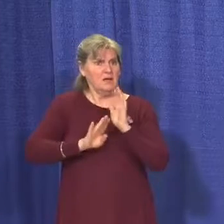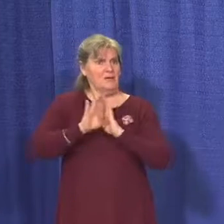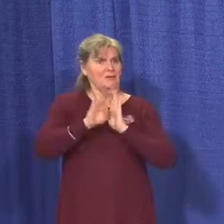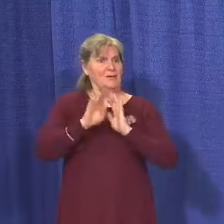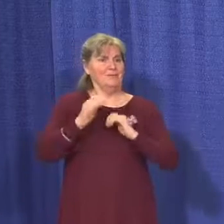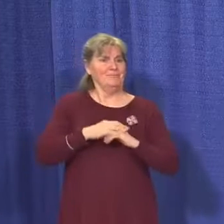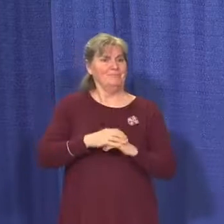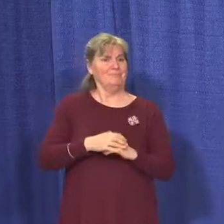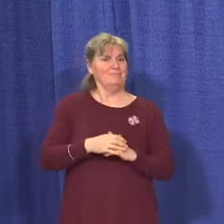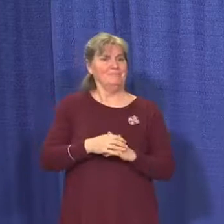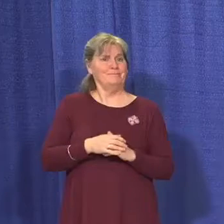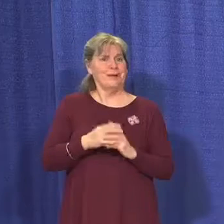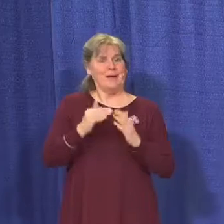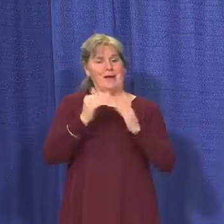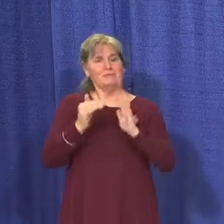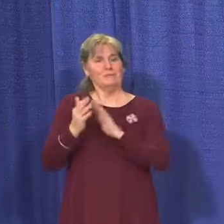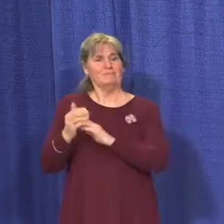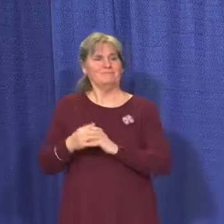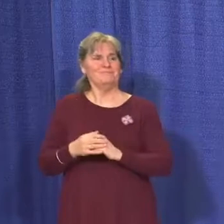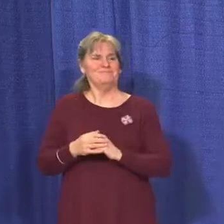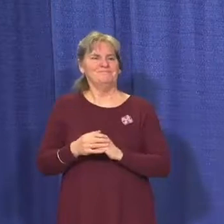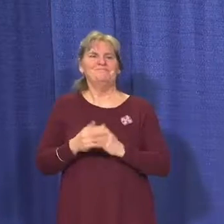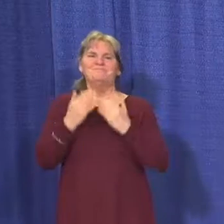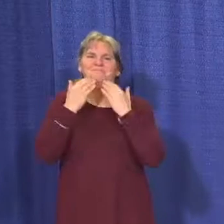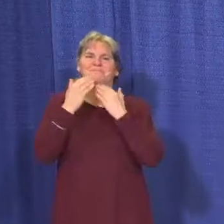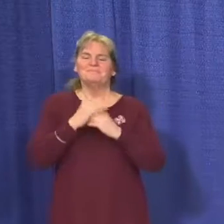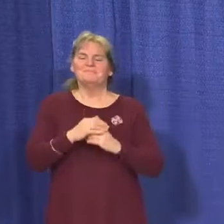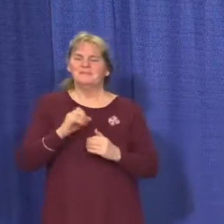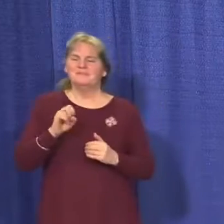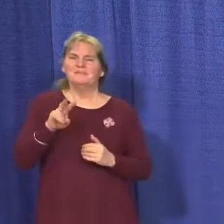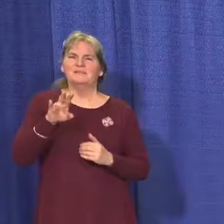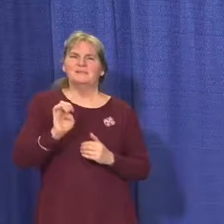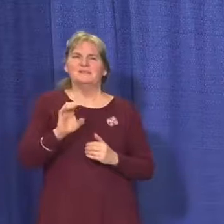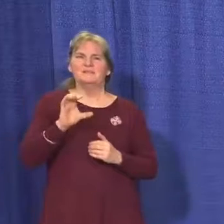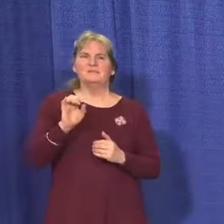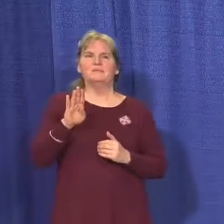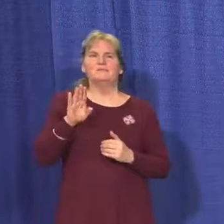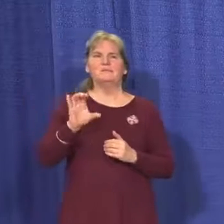Yukon. Thank you.